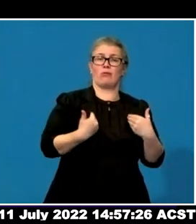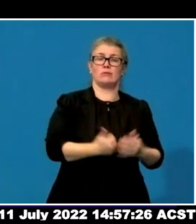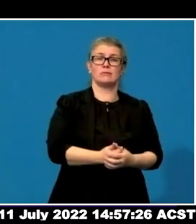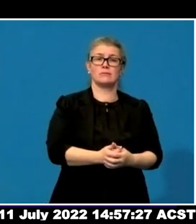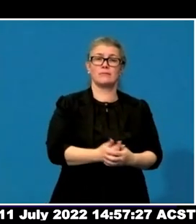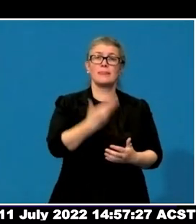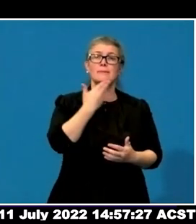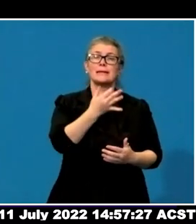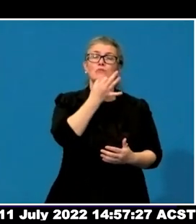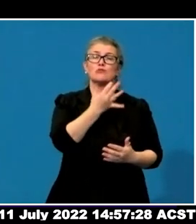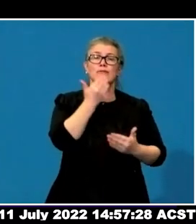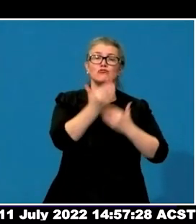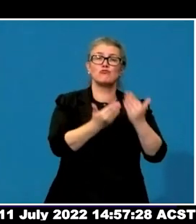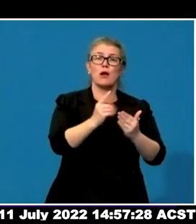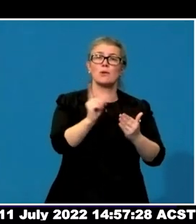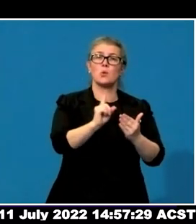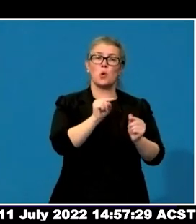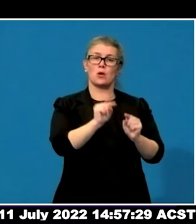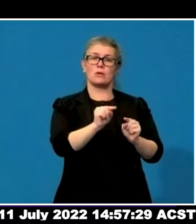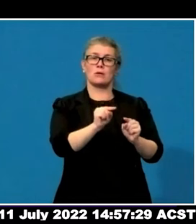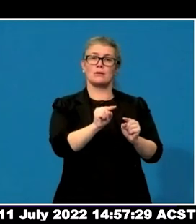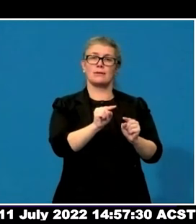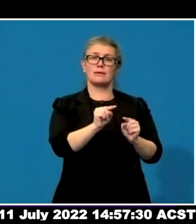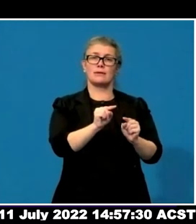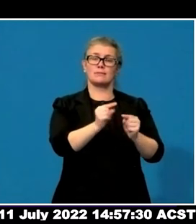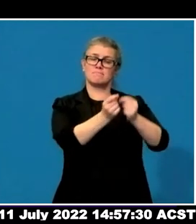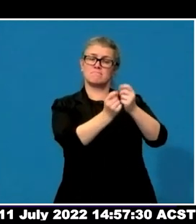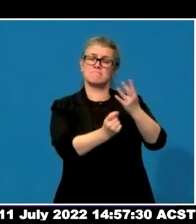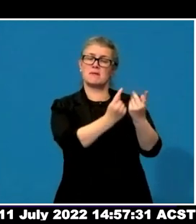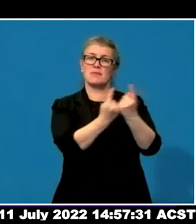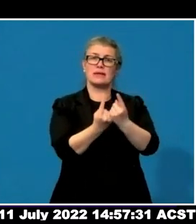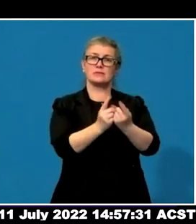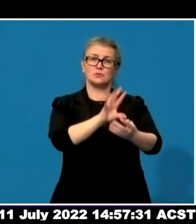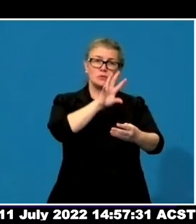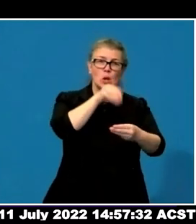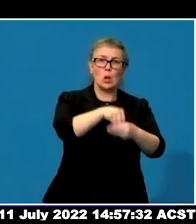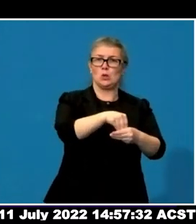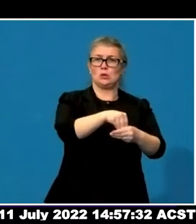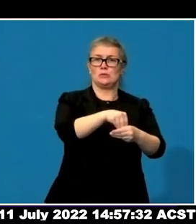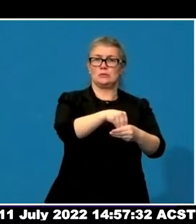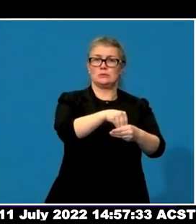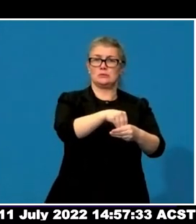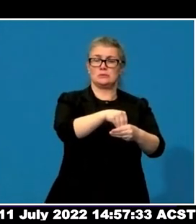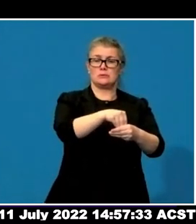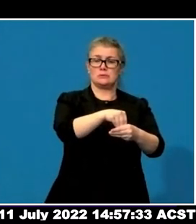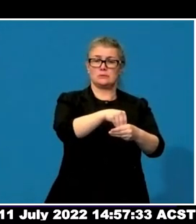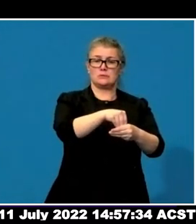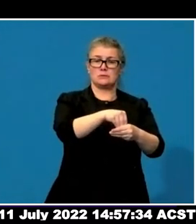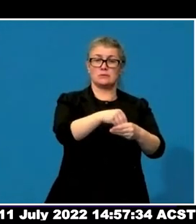main things that need to improve for the interface between, say, health and the NDIS. Do you have any observations about that?